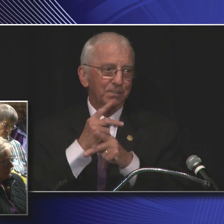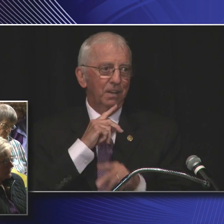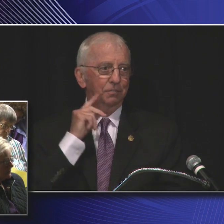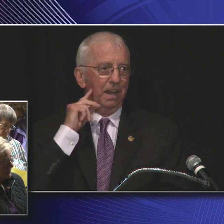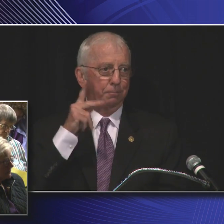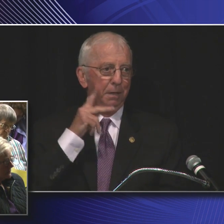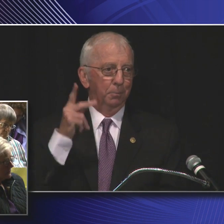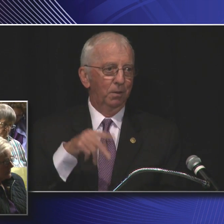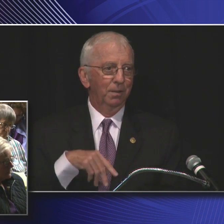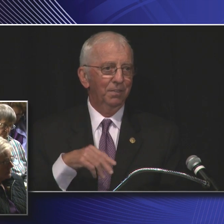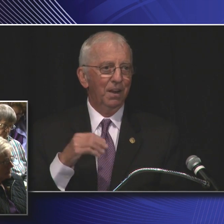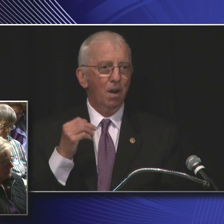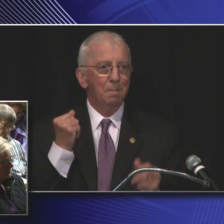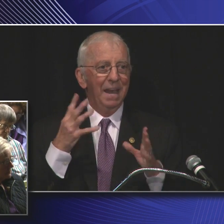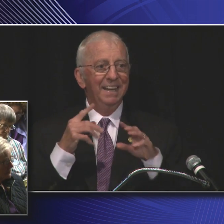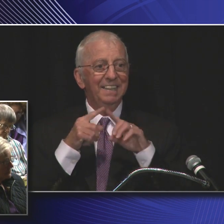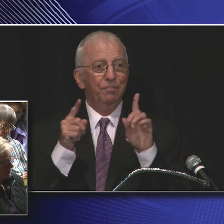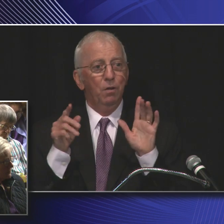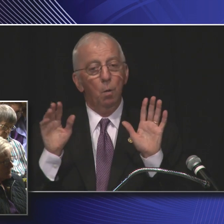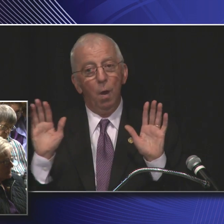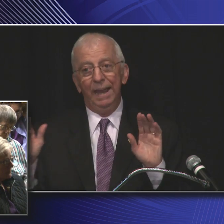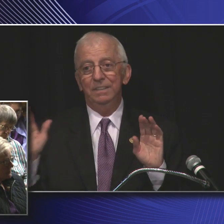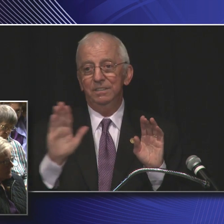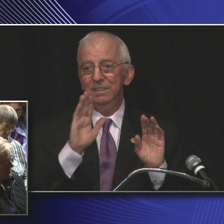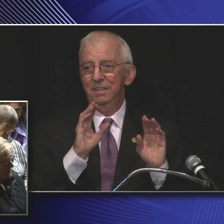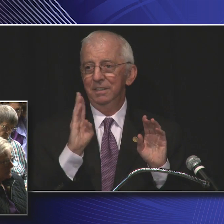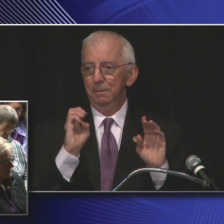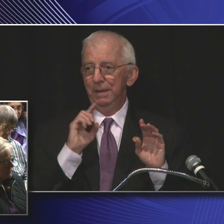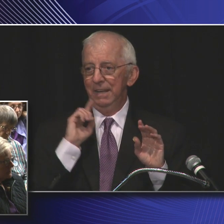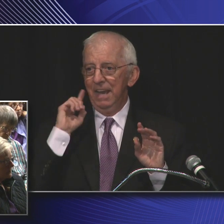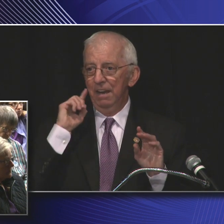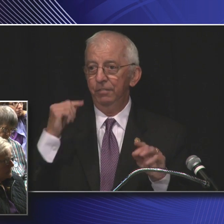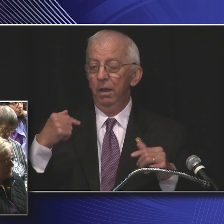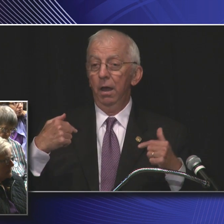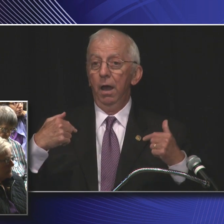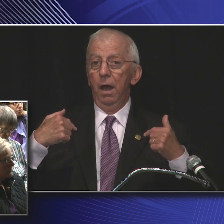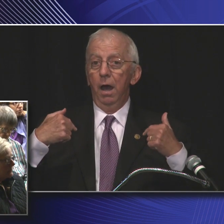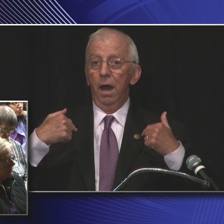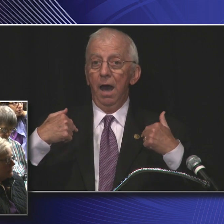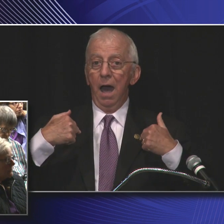of deaf people. There are many different ways to be deaf.